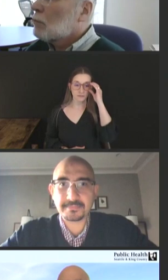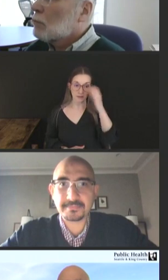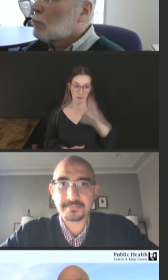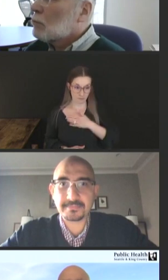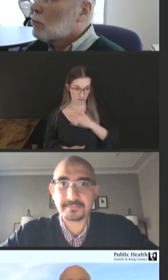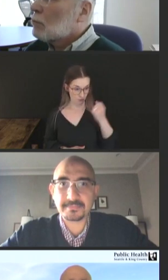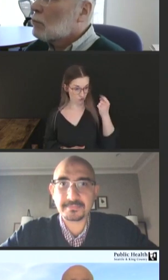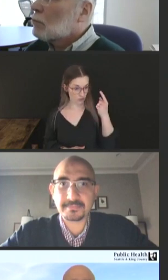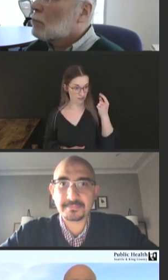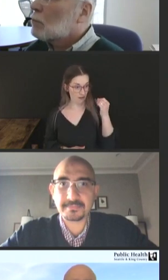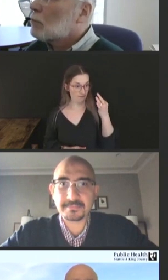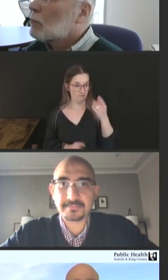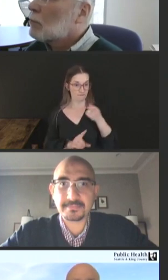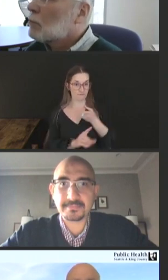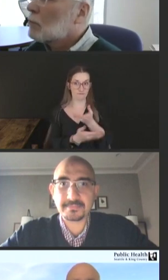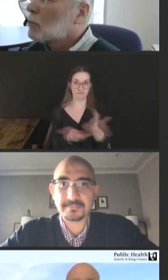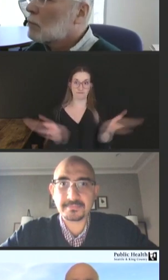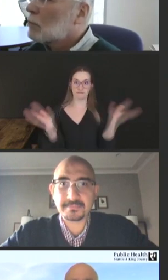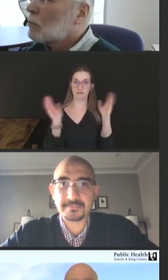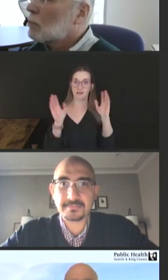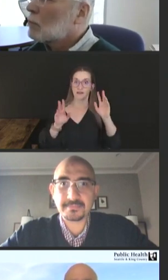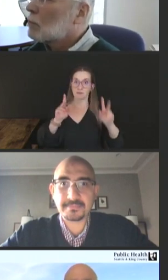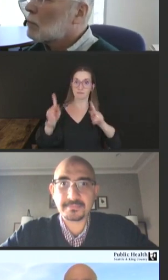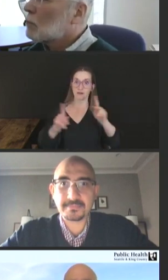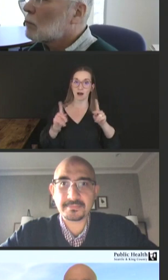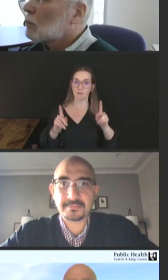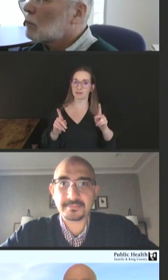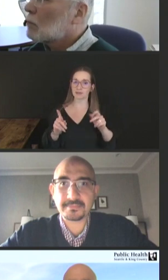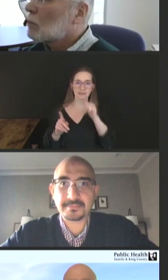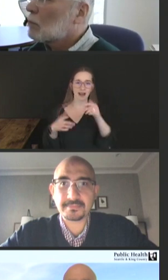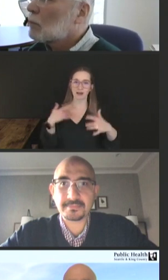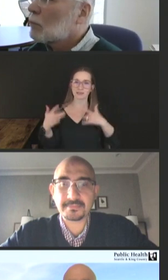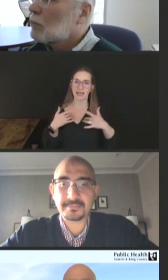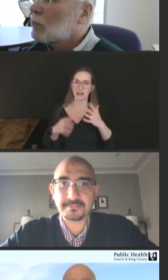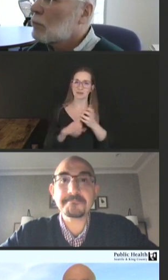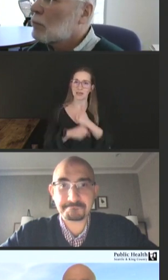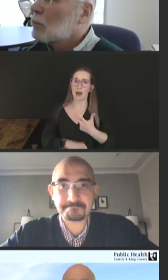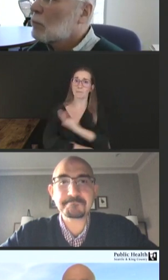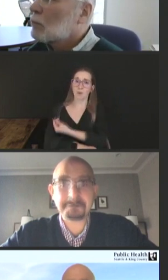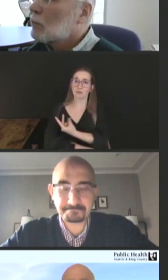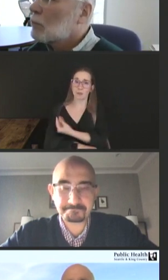that they're not very excited of getting multiple boosters a year. One might be